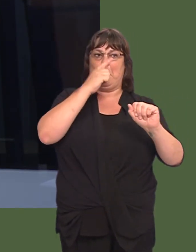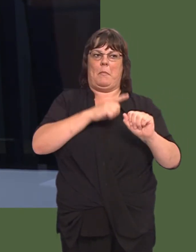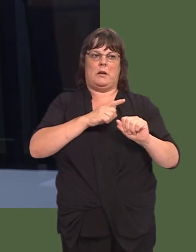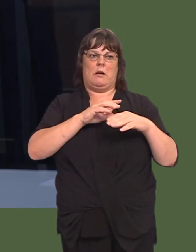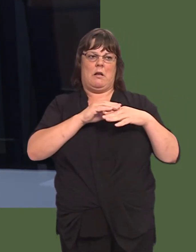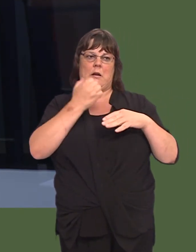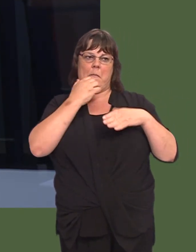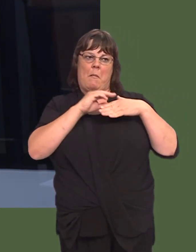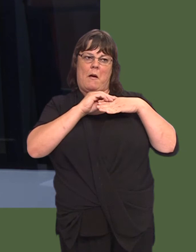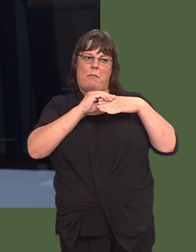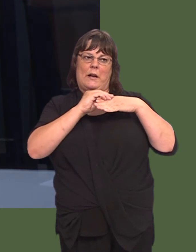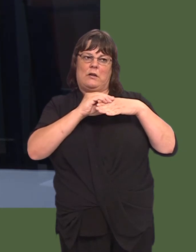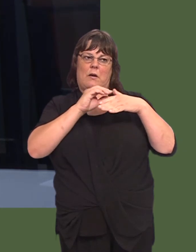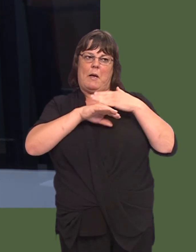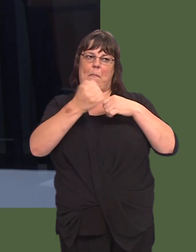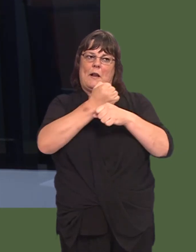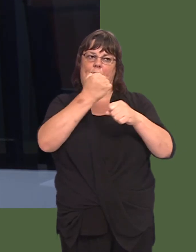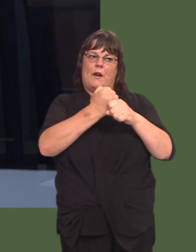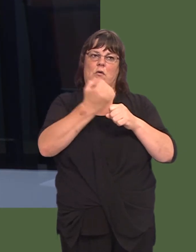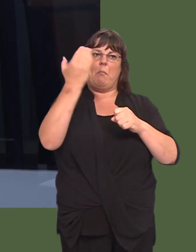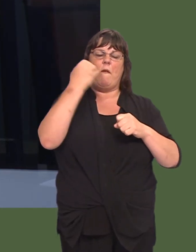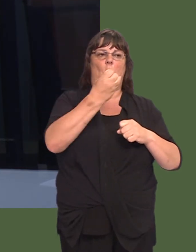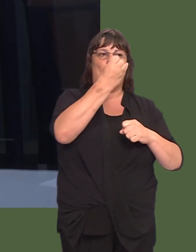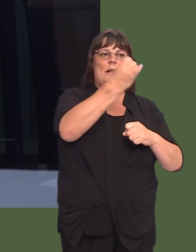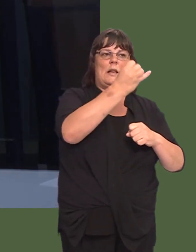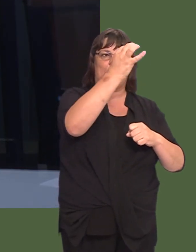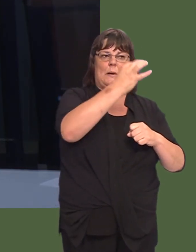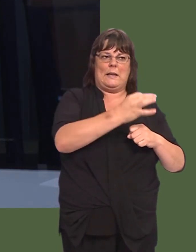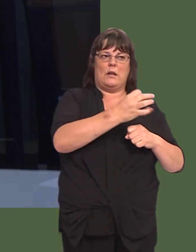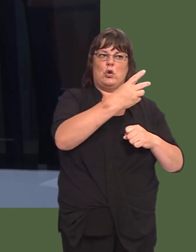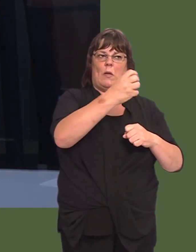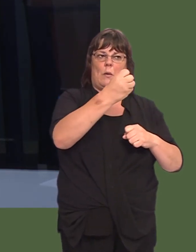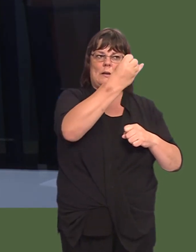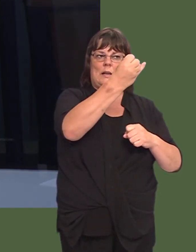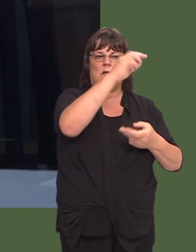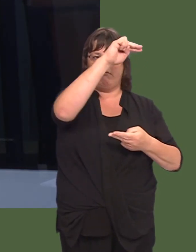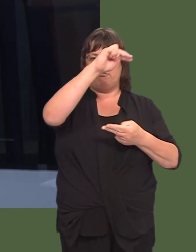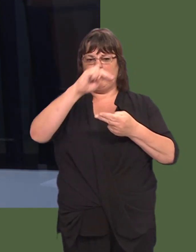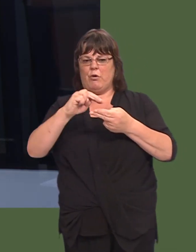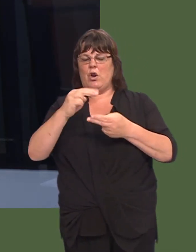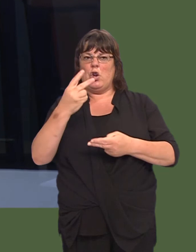proportion of apprenticeships in manufacturing fell from 6 per cent in 2006 to a dismal 2